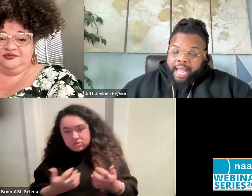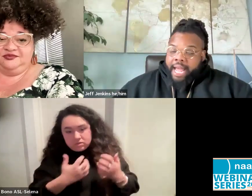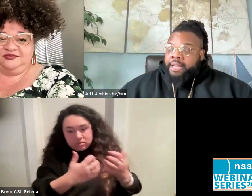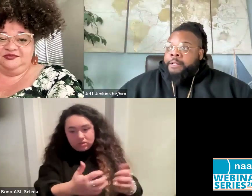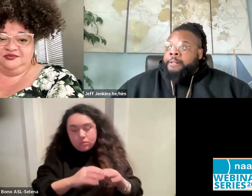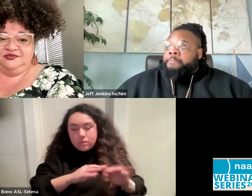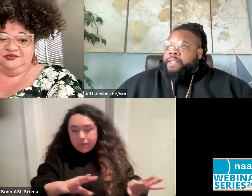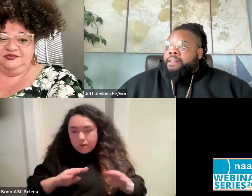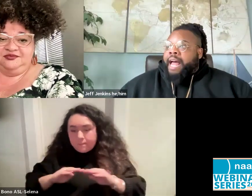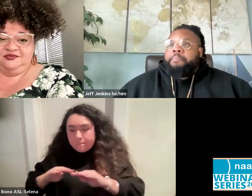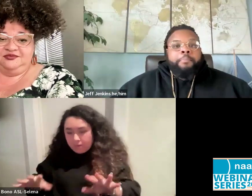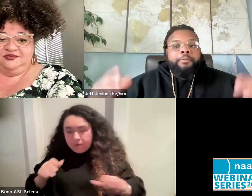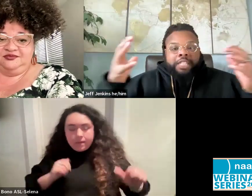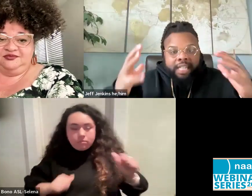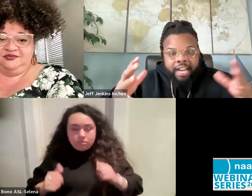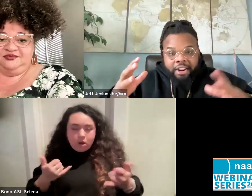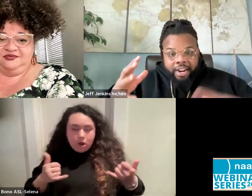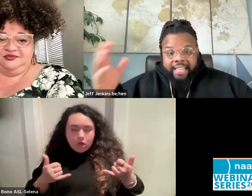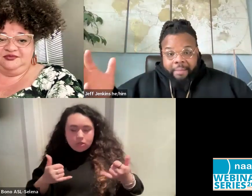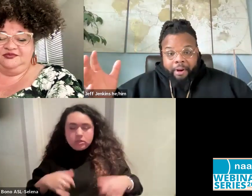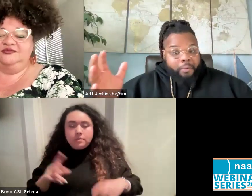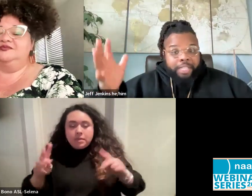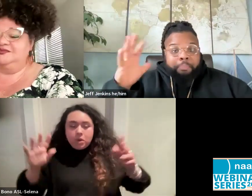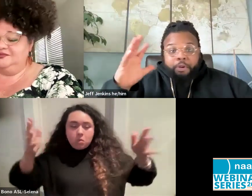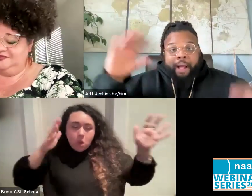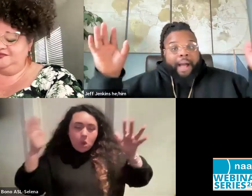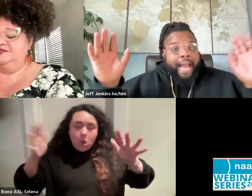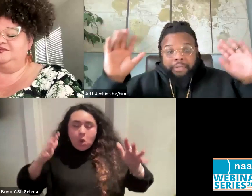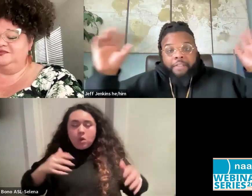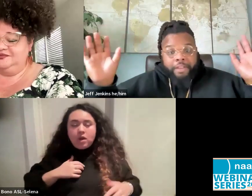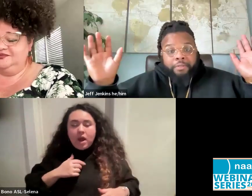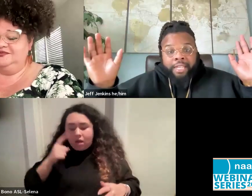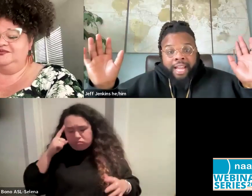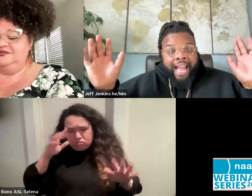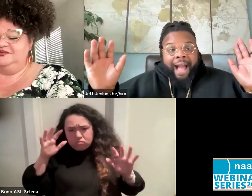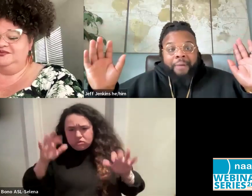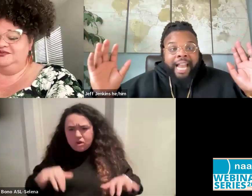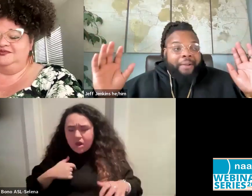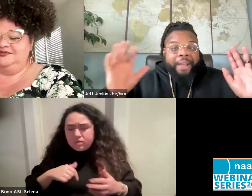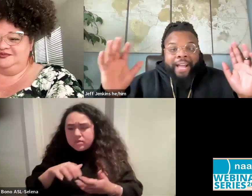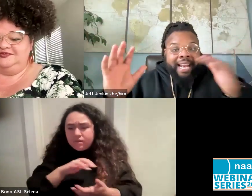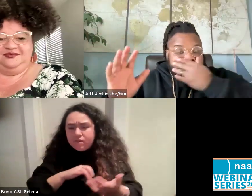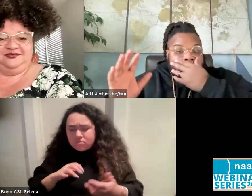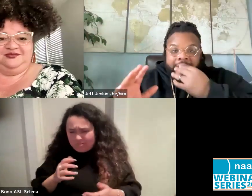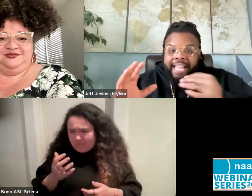I had like people cheered at that part, which being all mine, I was confused. I was like, Wait, what? Why?